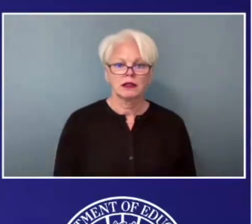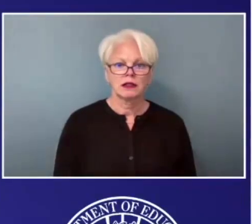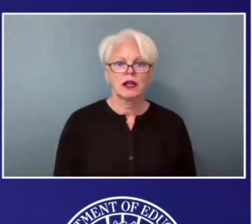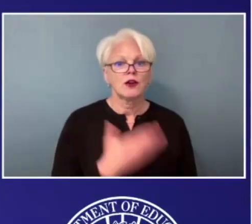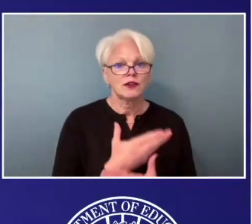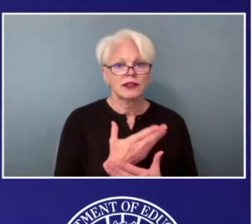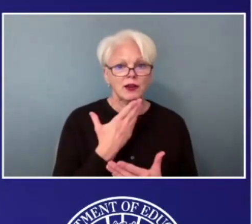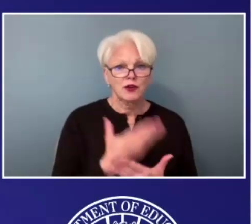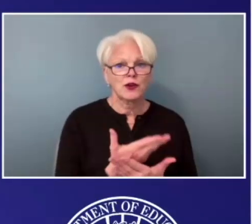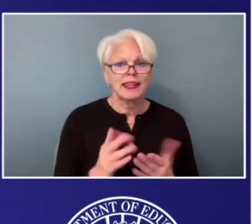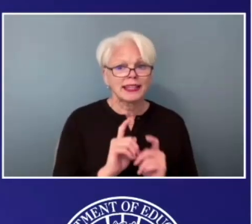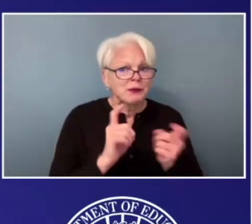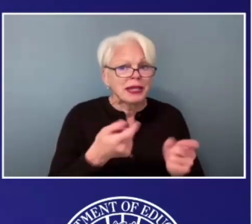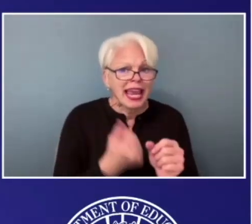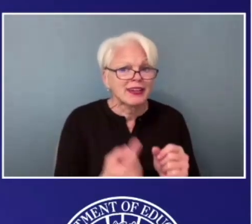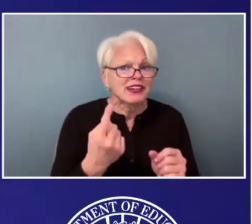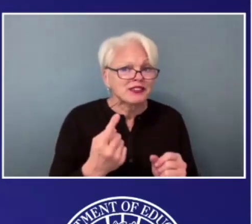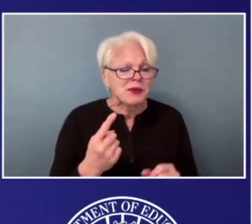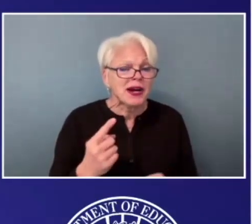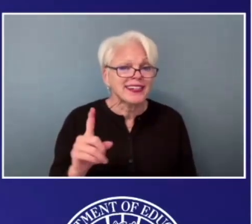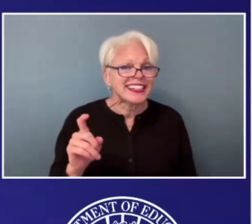everybody.